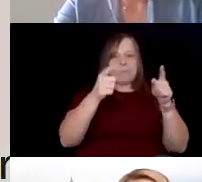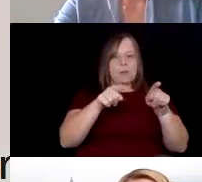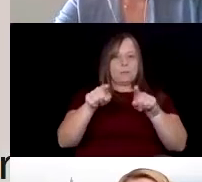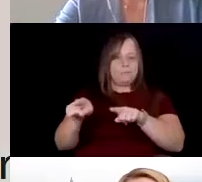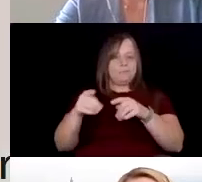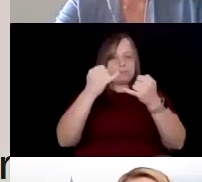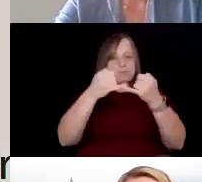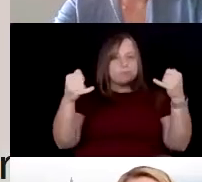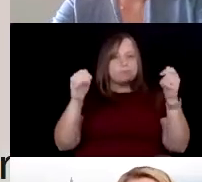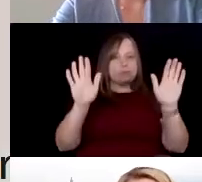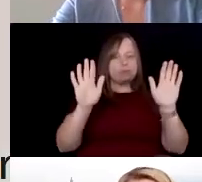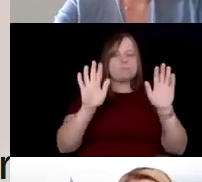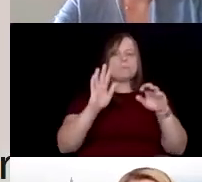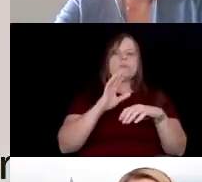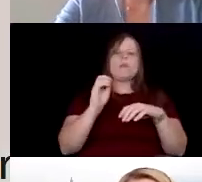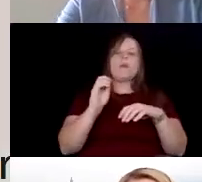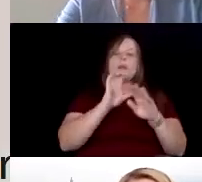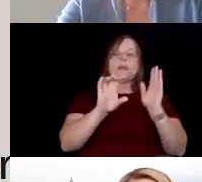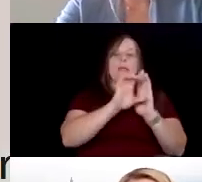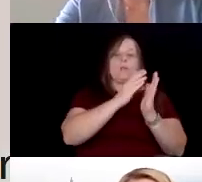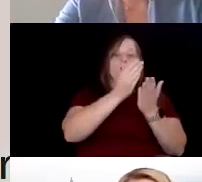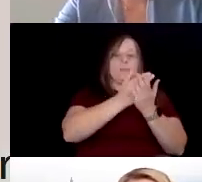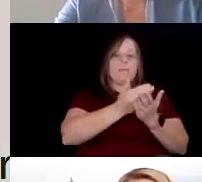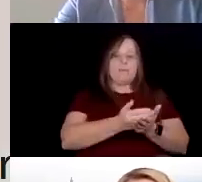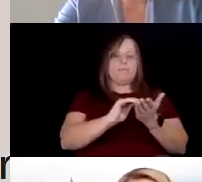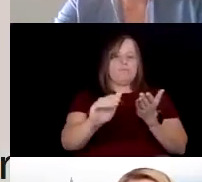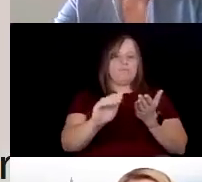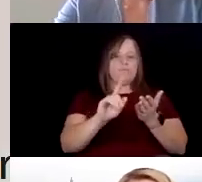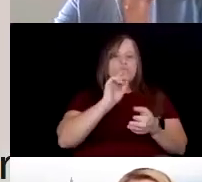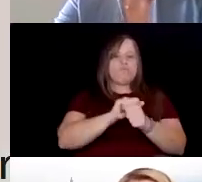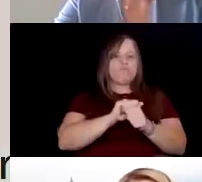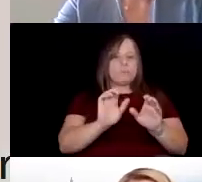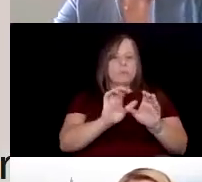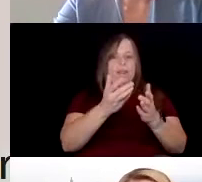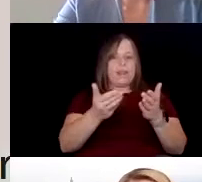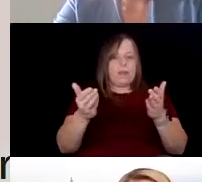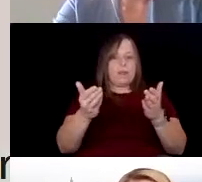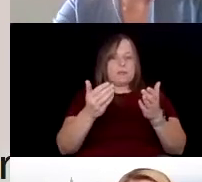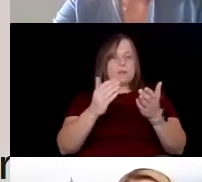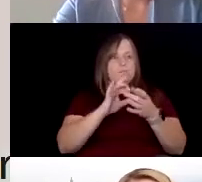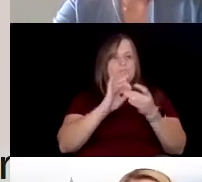and then evidence of good character since your discharge, right? Like, have you done things since your discharge that benefited the community,